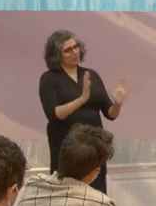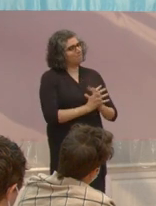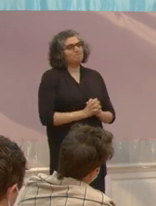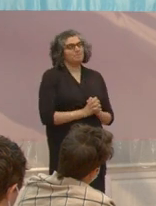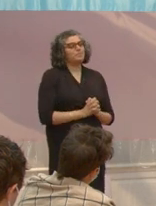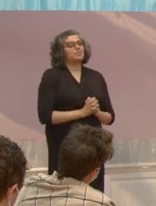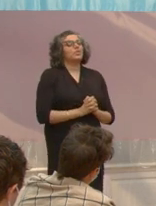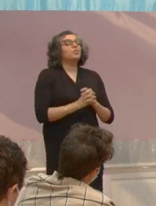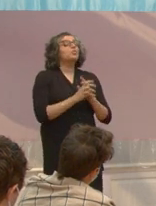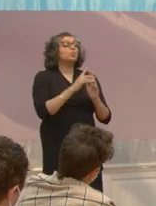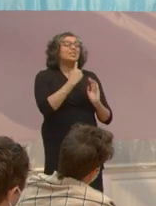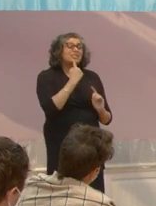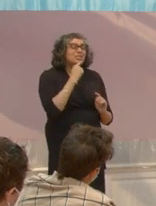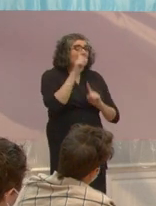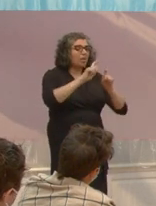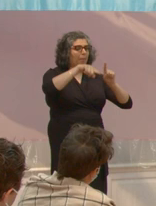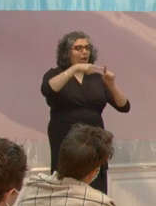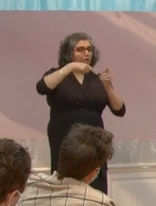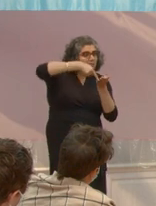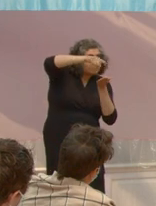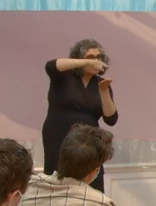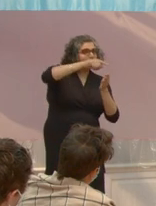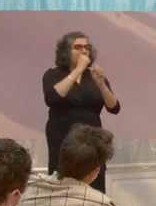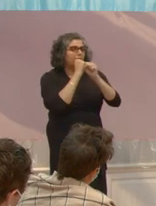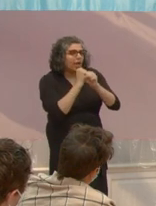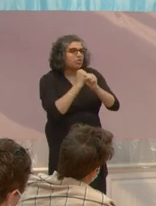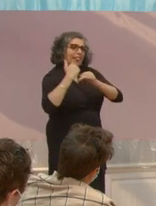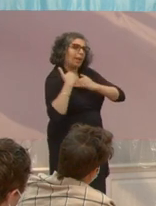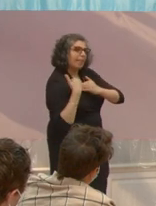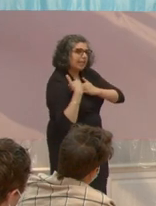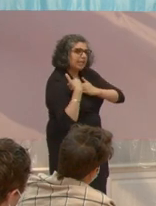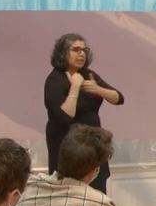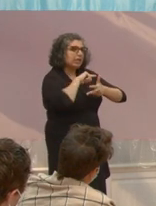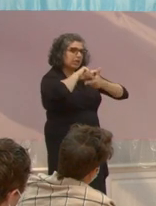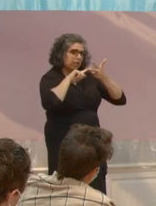about compensation, about protection liability. And what